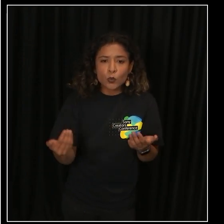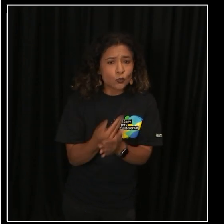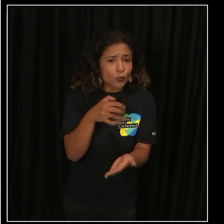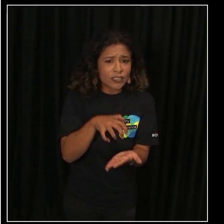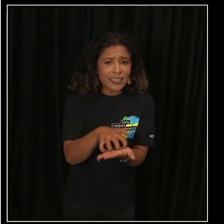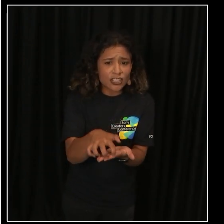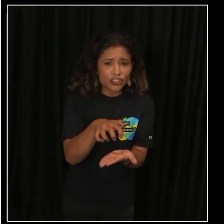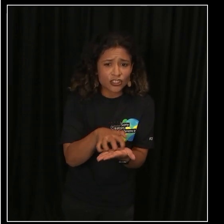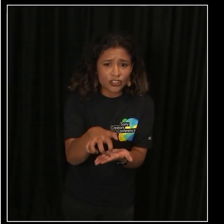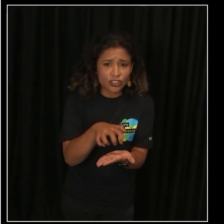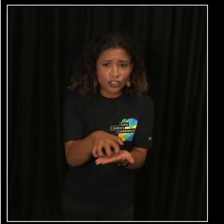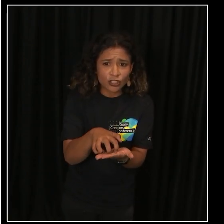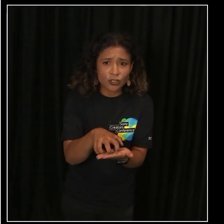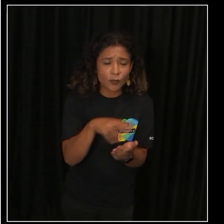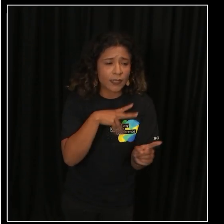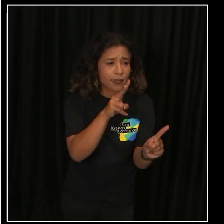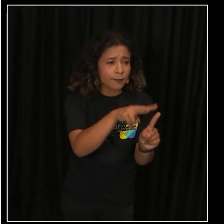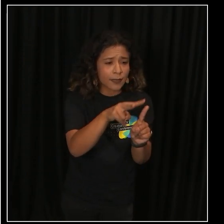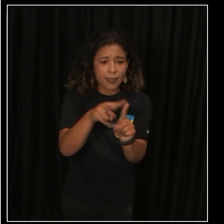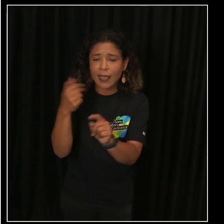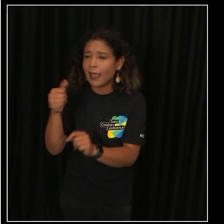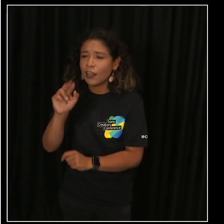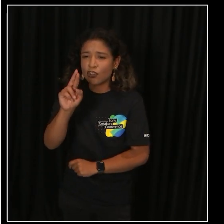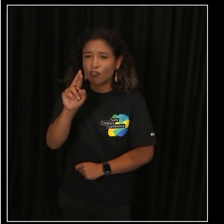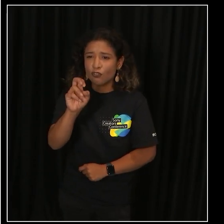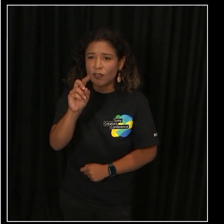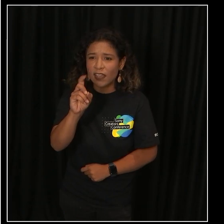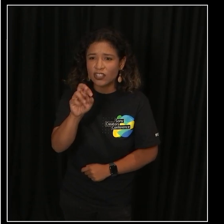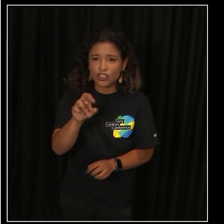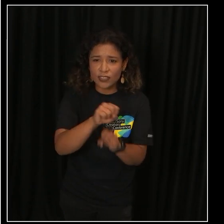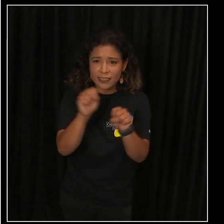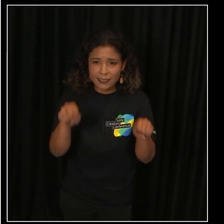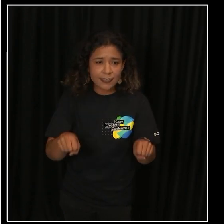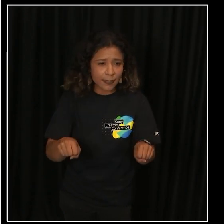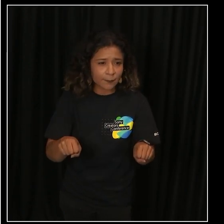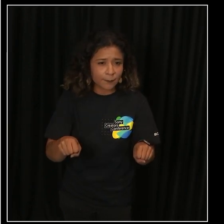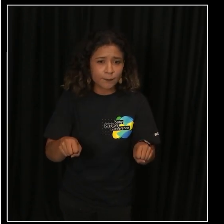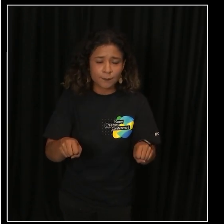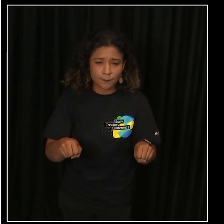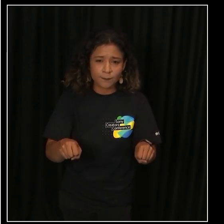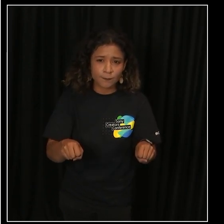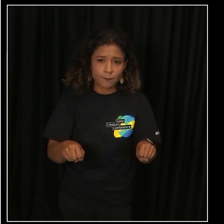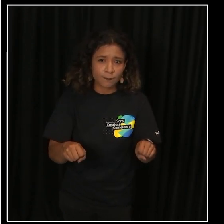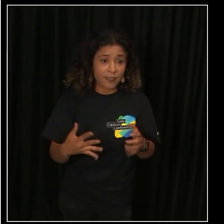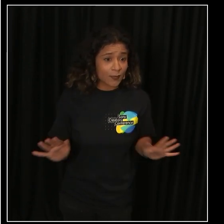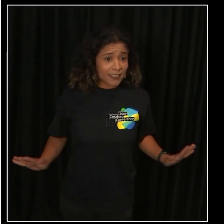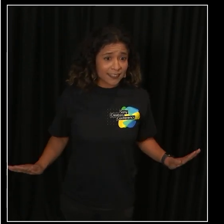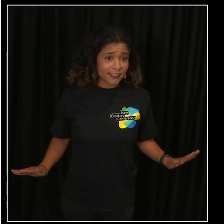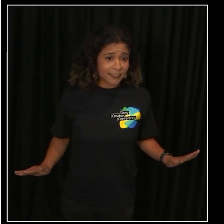injected to any rendering system that used depth to reconstruct a position. That was it. That was the entire technique.